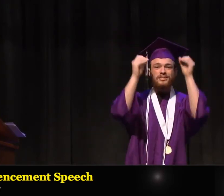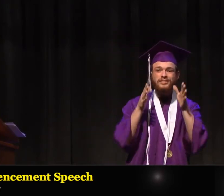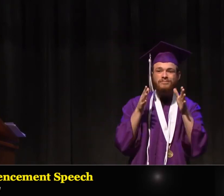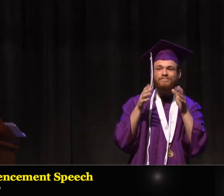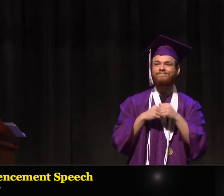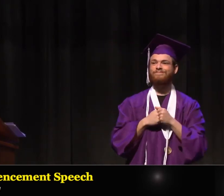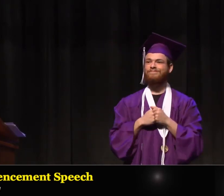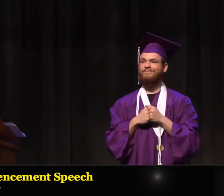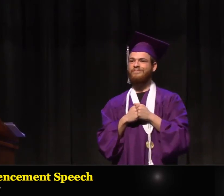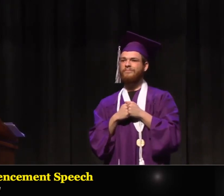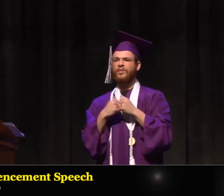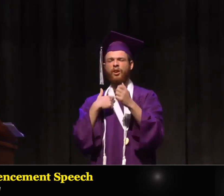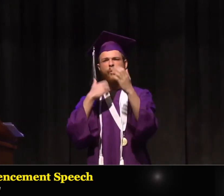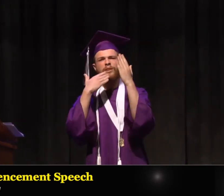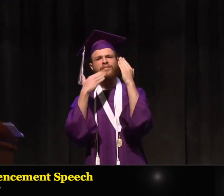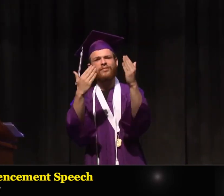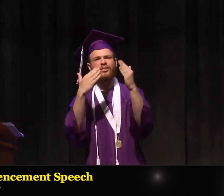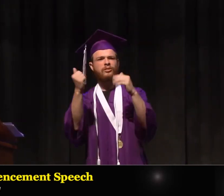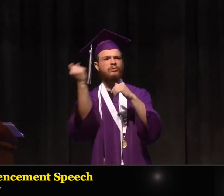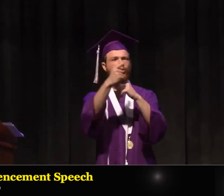First, to all the teachers,